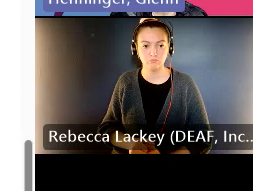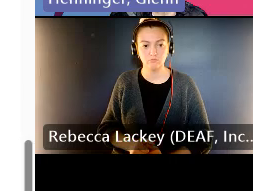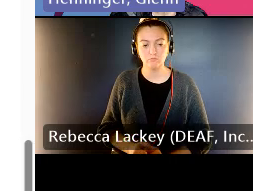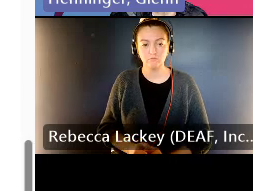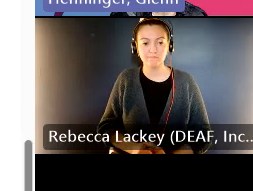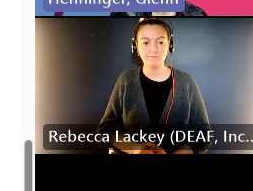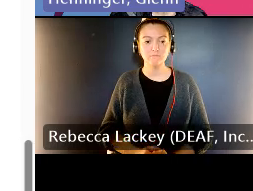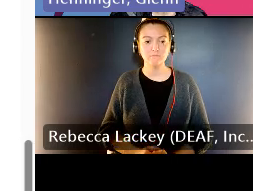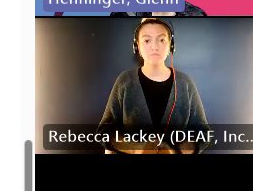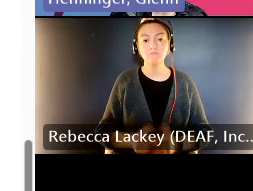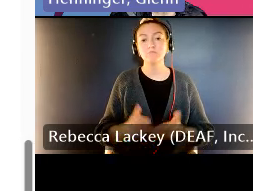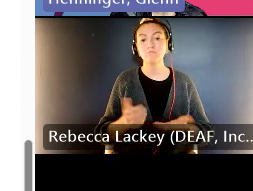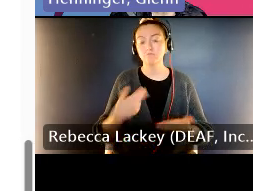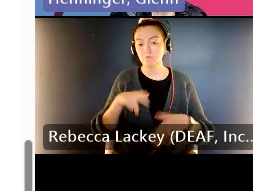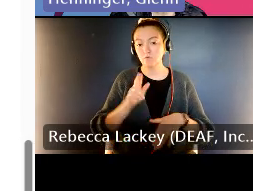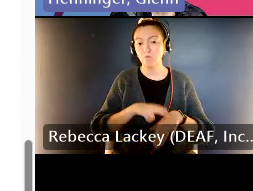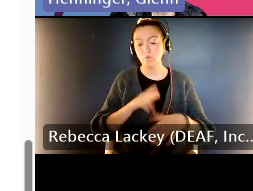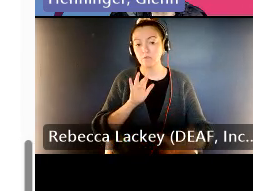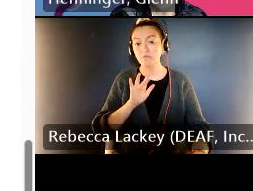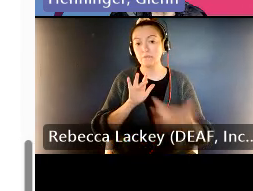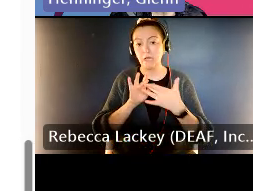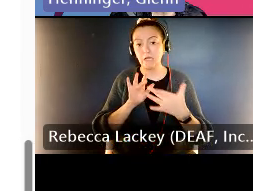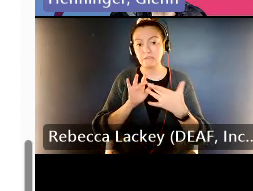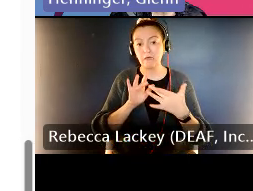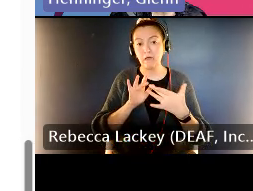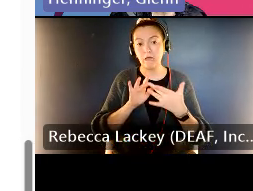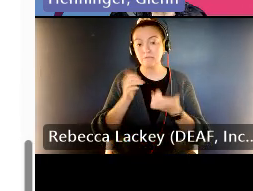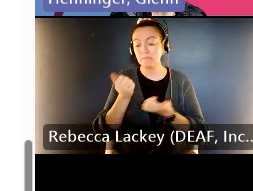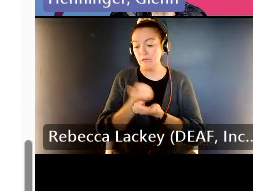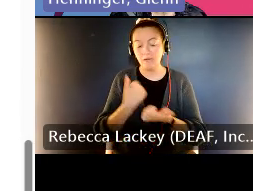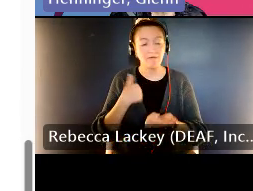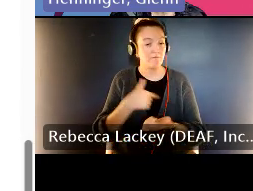You can of course contact any of us at any time.